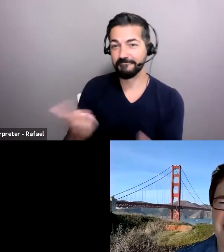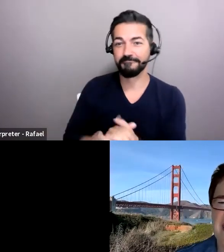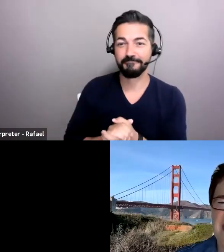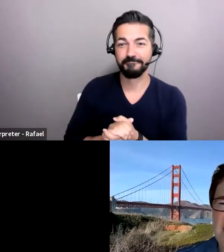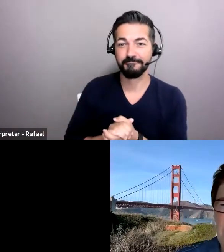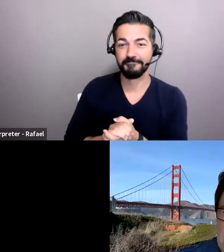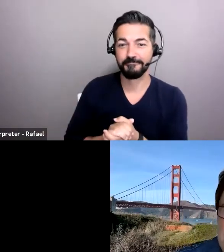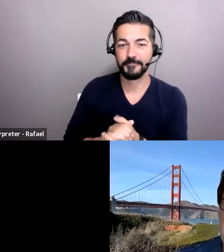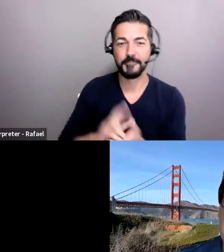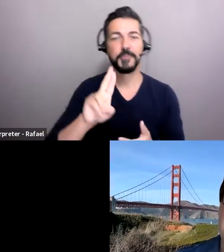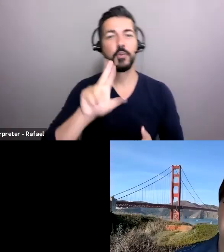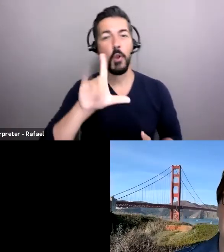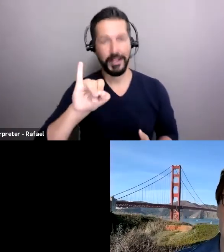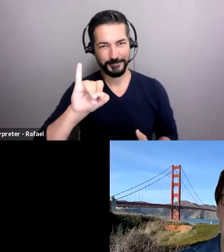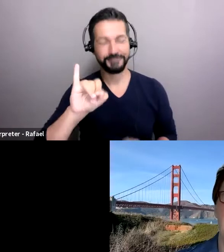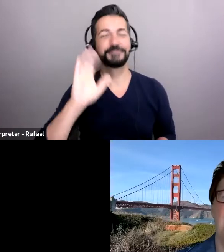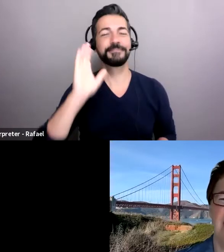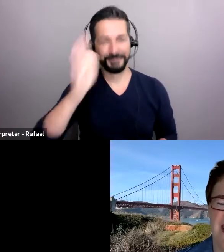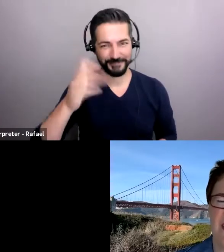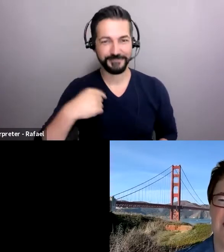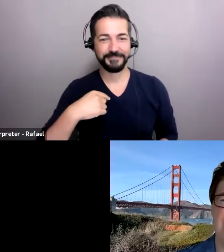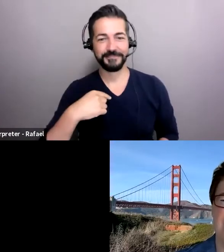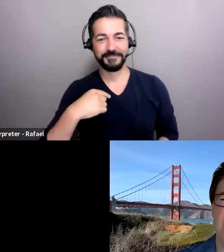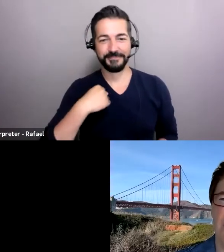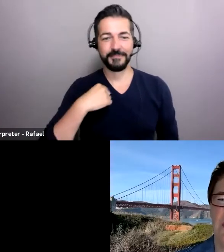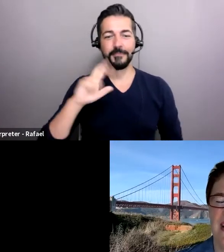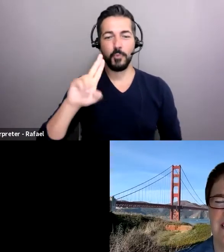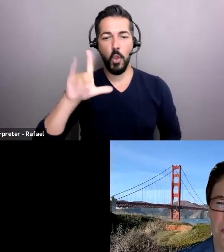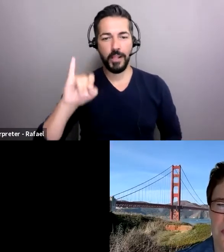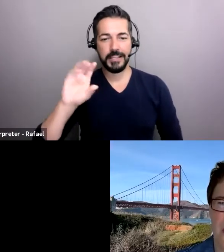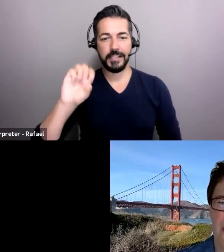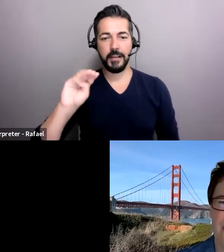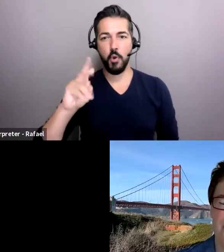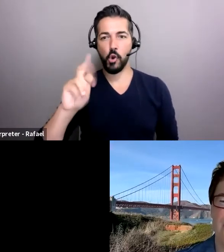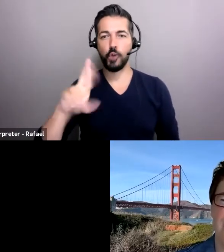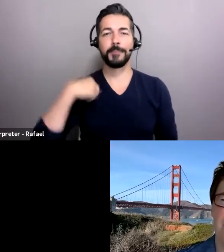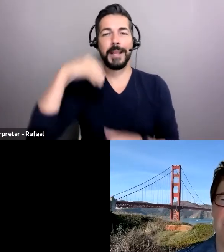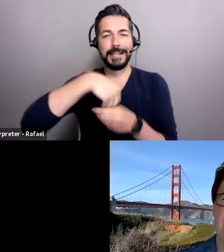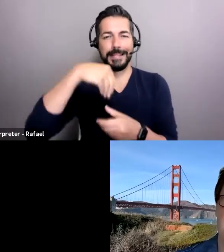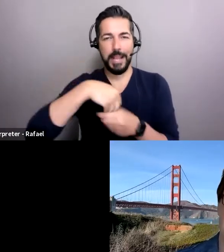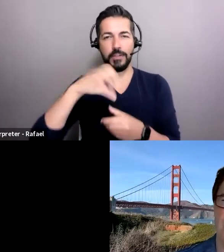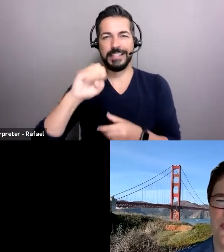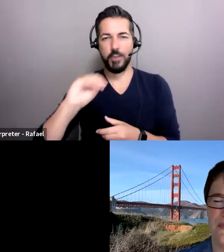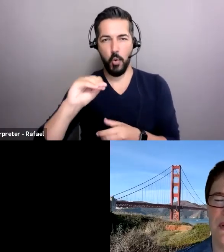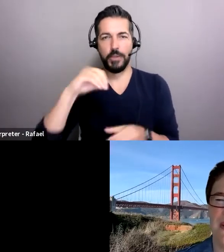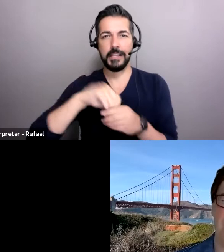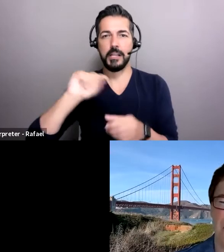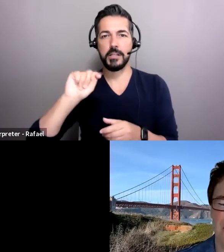I'm the in house SEO at Thompson Reuters, the software for